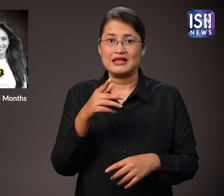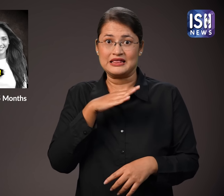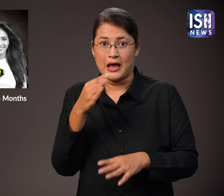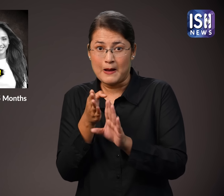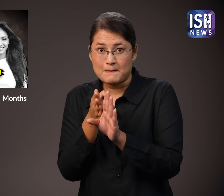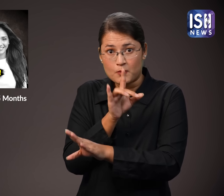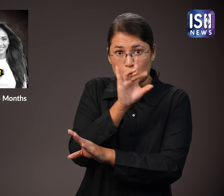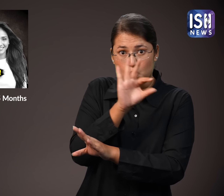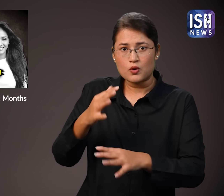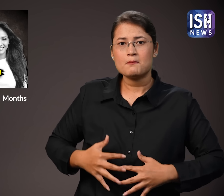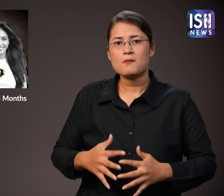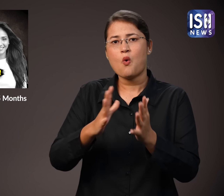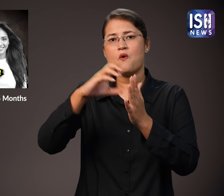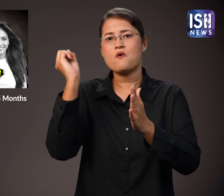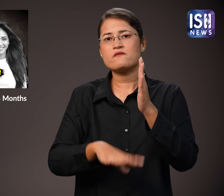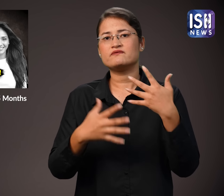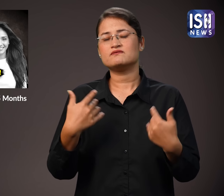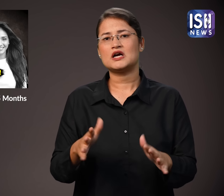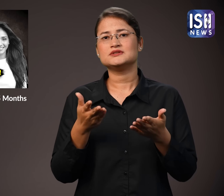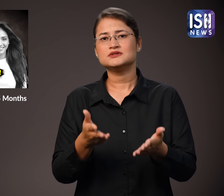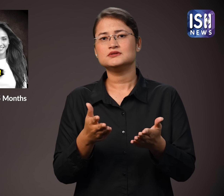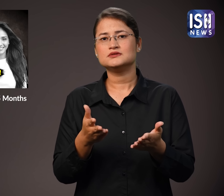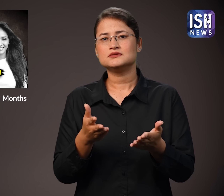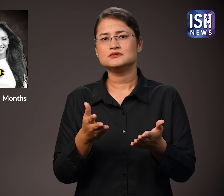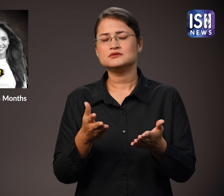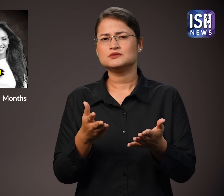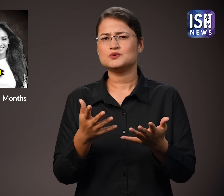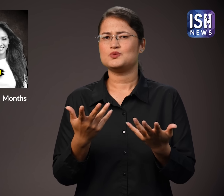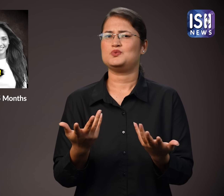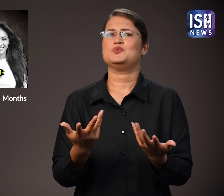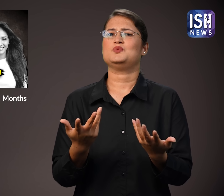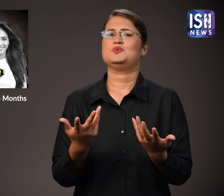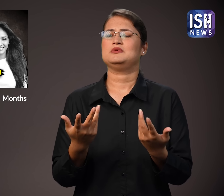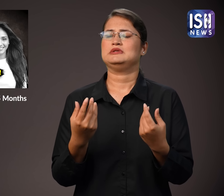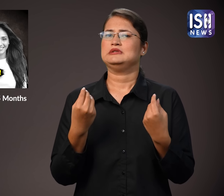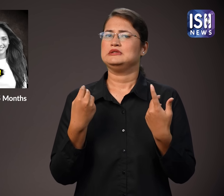a medical termination of pregnancy had taken place around one week before her death.